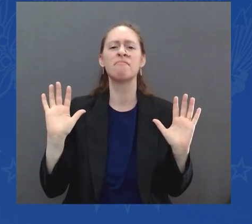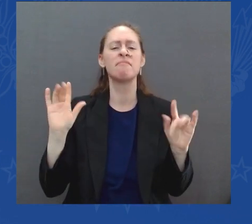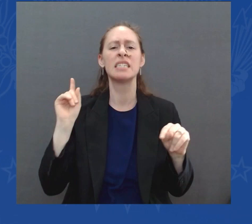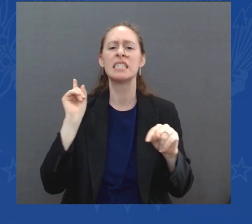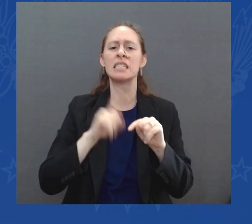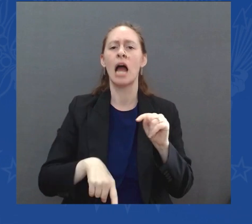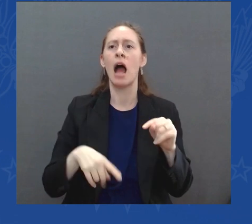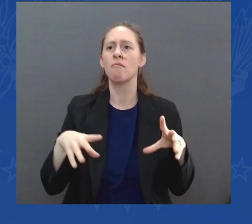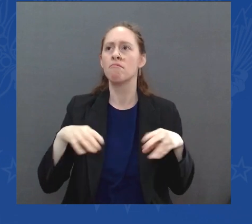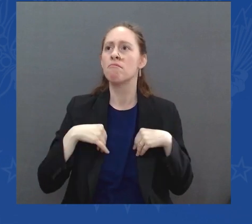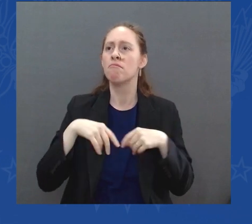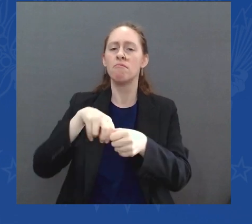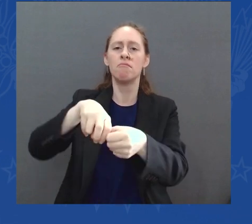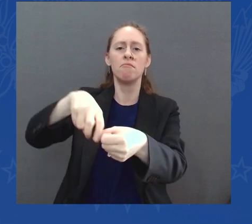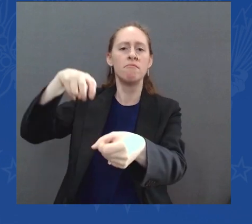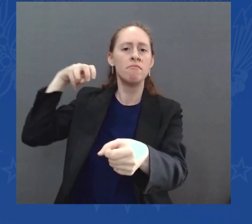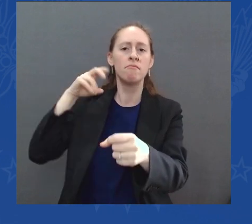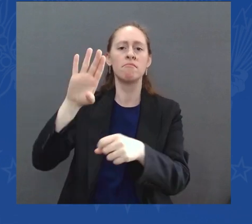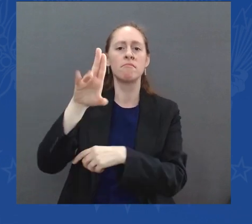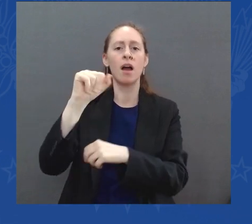screaming from the rushes of the Mississippi."